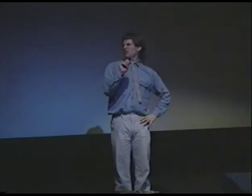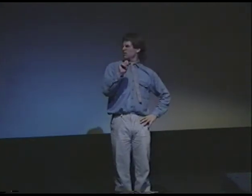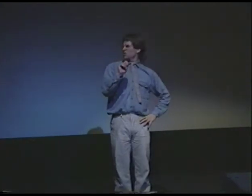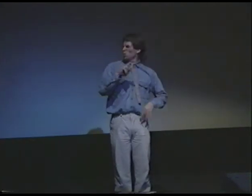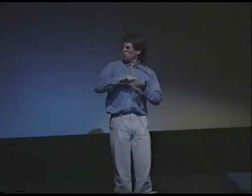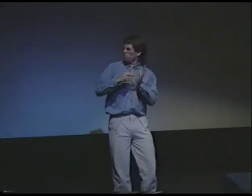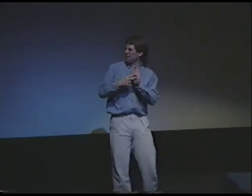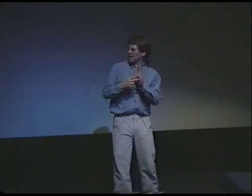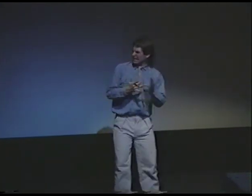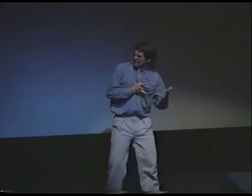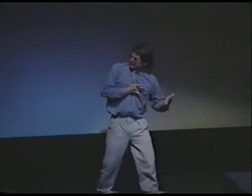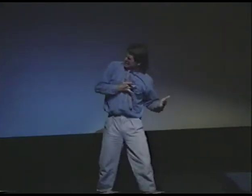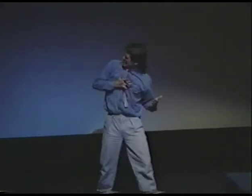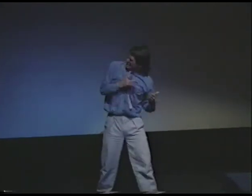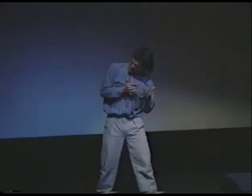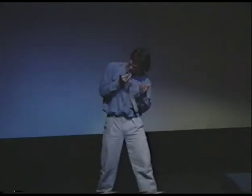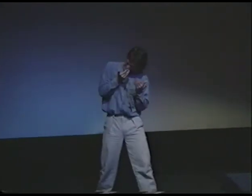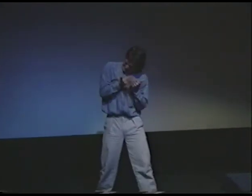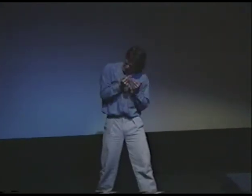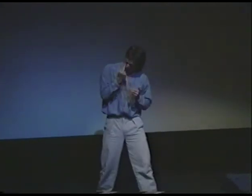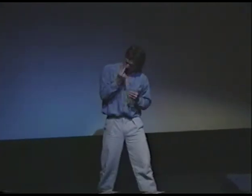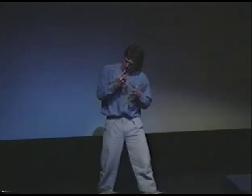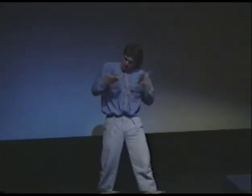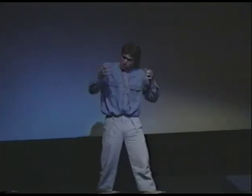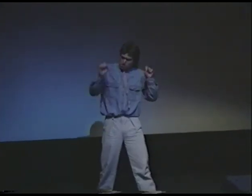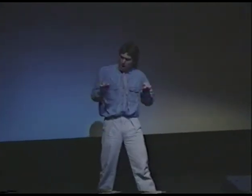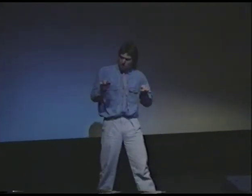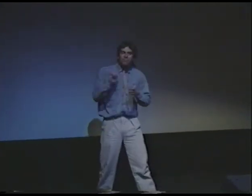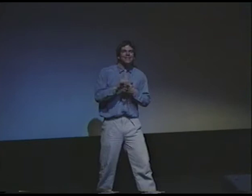And so deaf people have the benefit of using that.